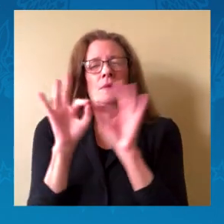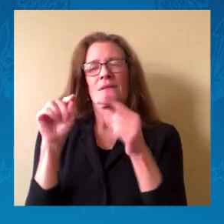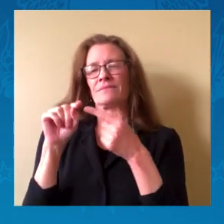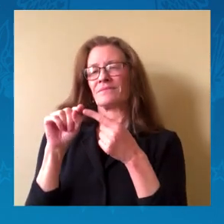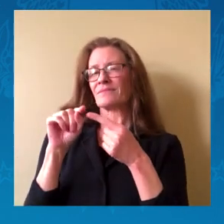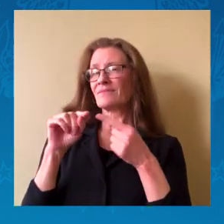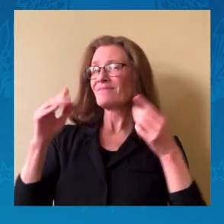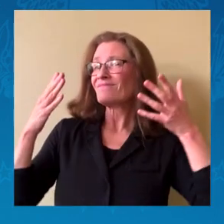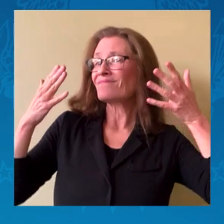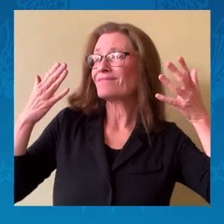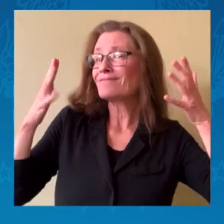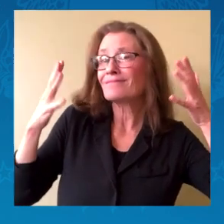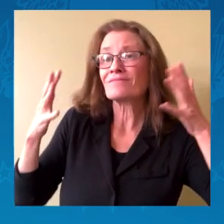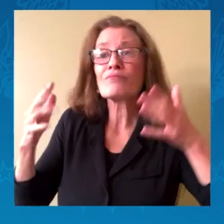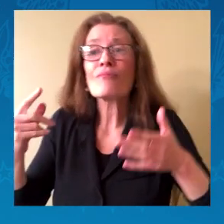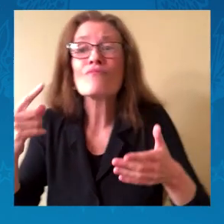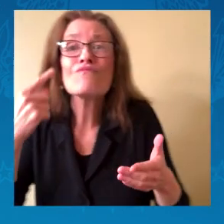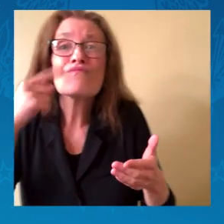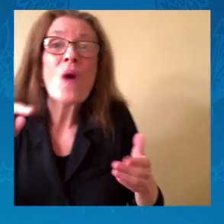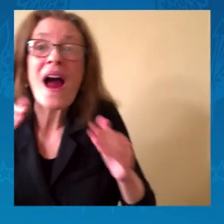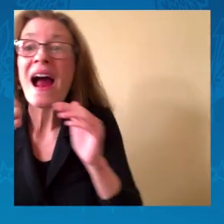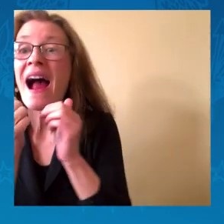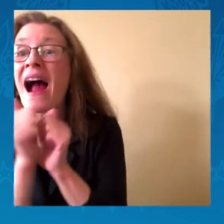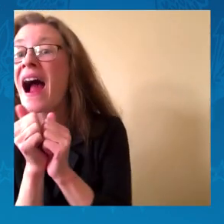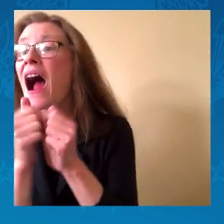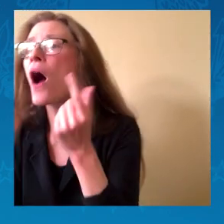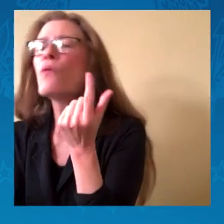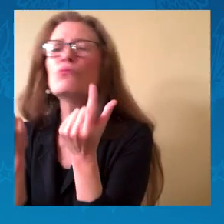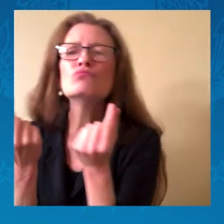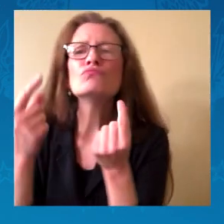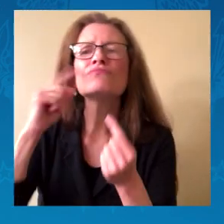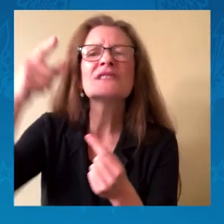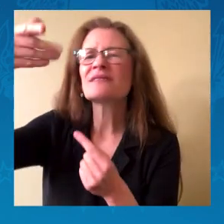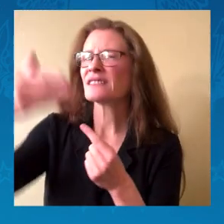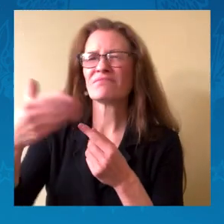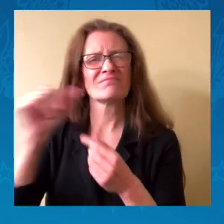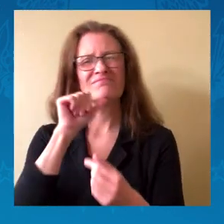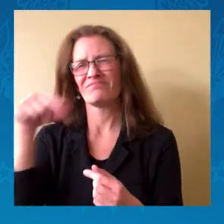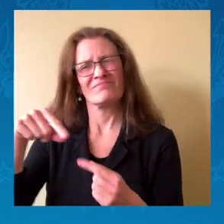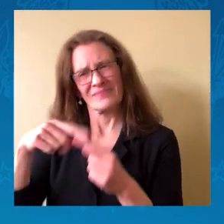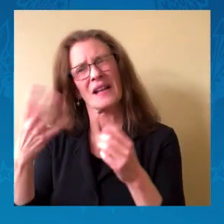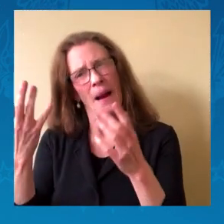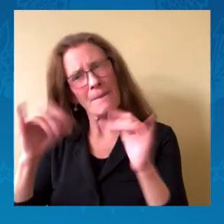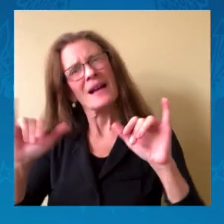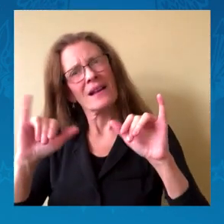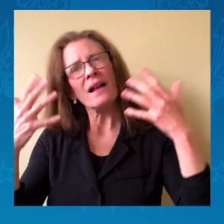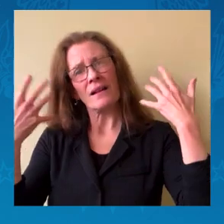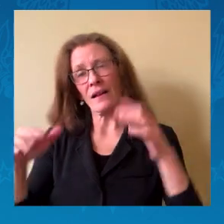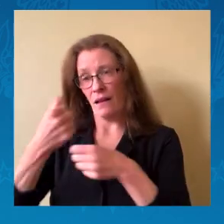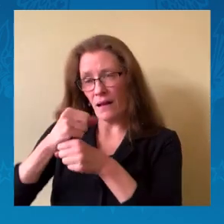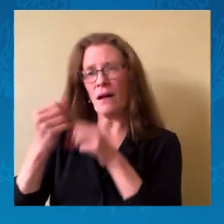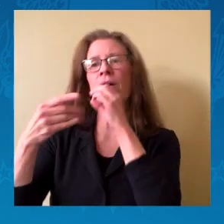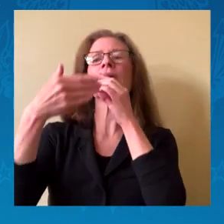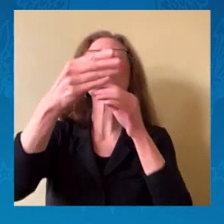it is also a result of our space program. Thank you, ma'am. The Vice President: Thank you.